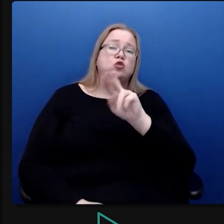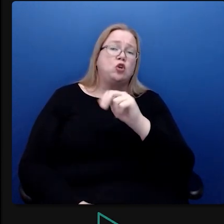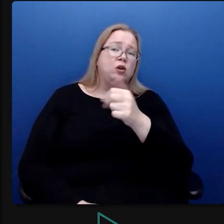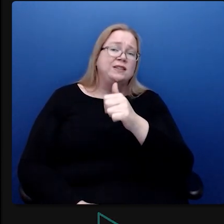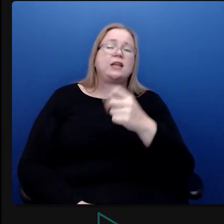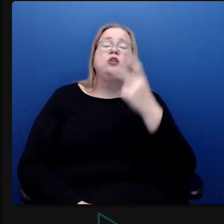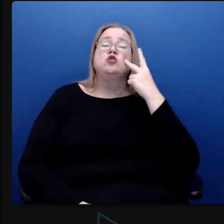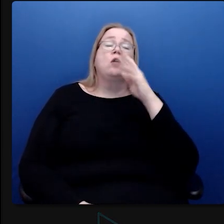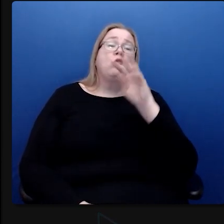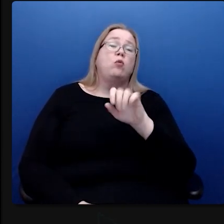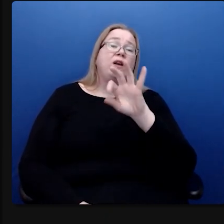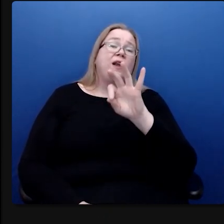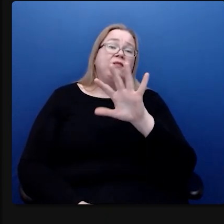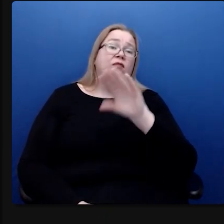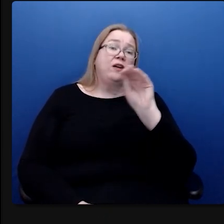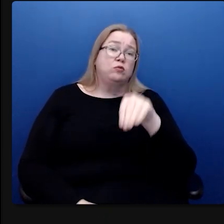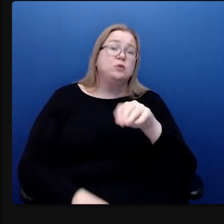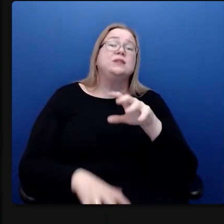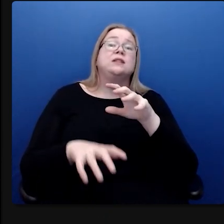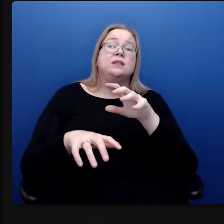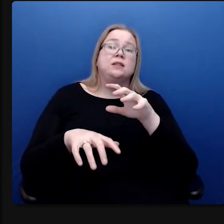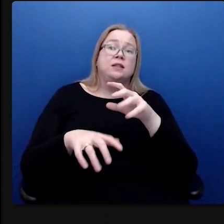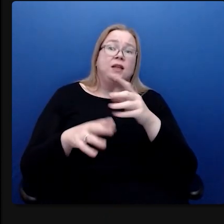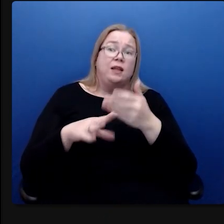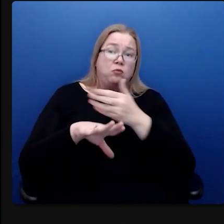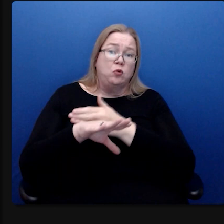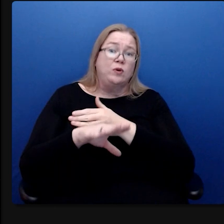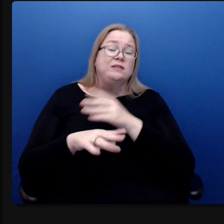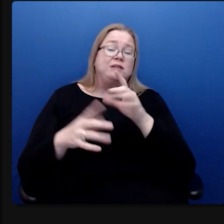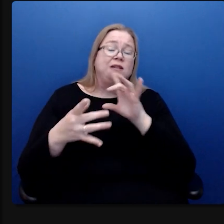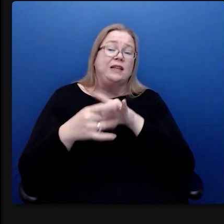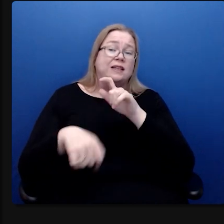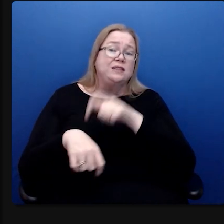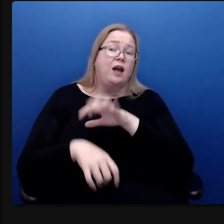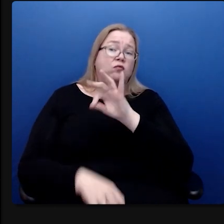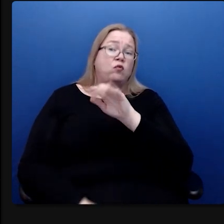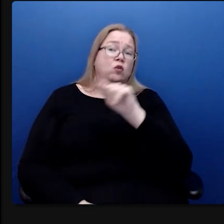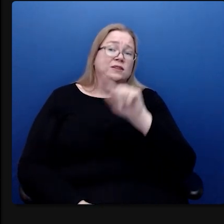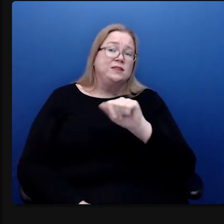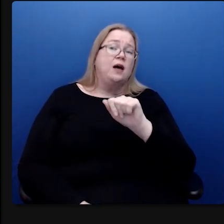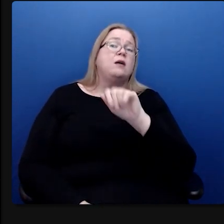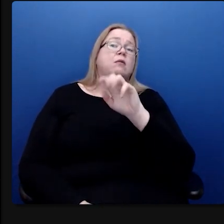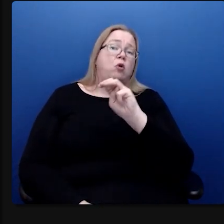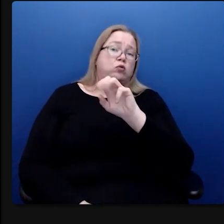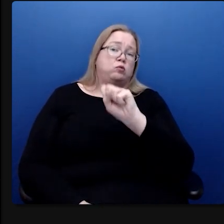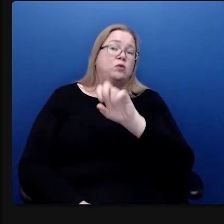Turn 10 Studios saw a 4.95x improvement in link time for Forza Motorsport 7.